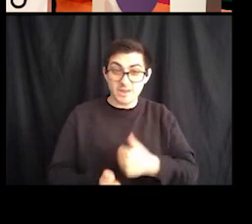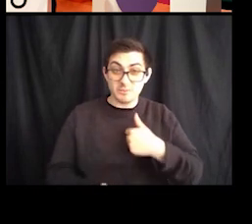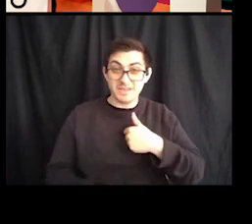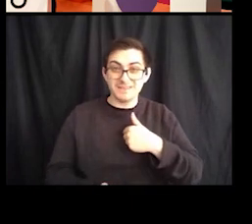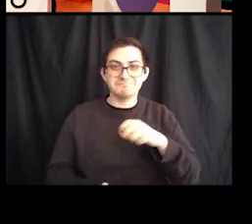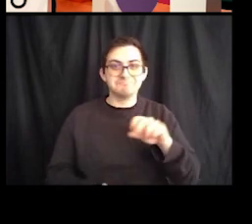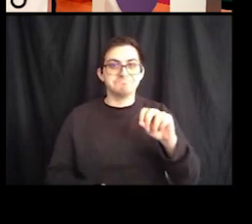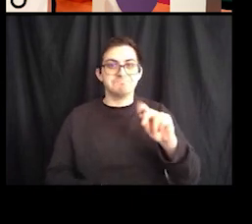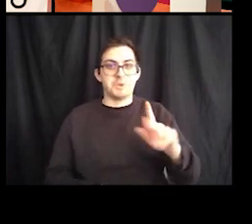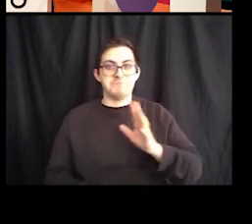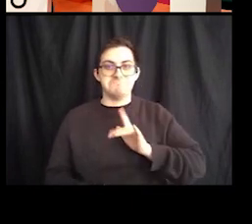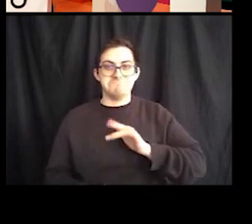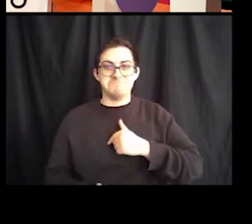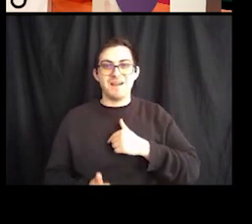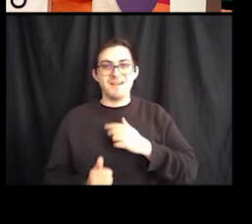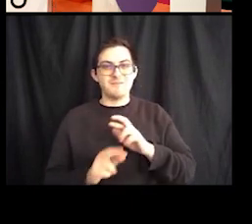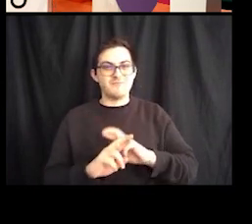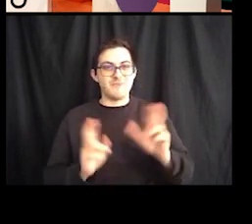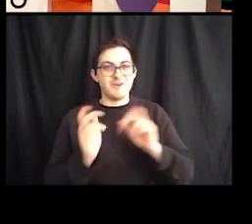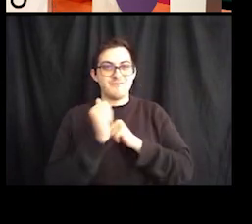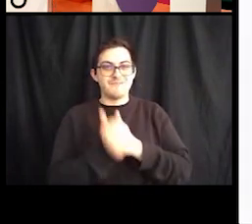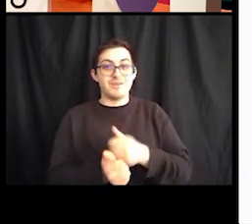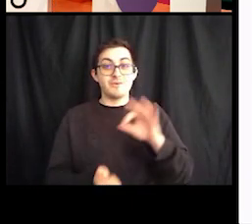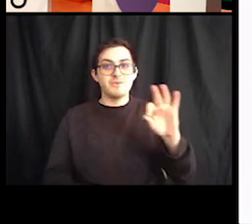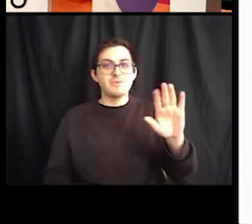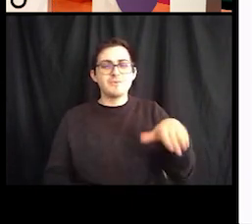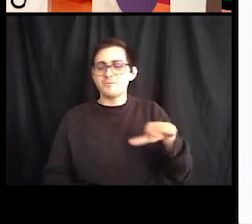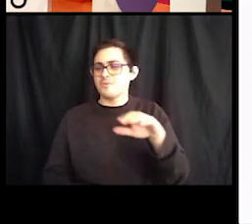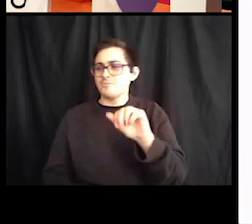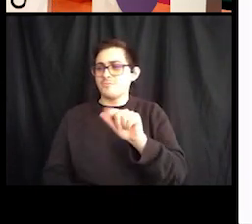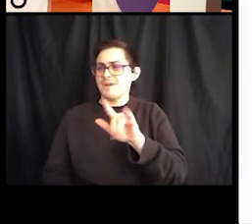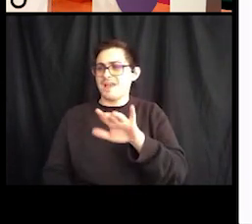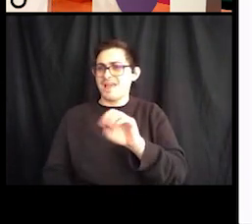Alice, what's your tips for this-- Oh sorry, sorry, sorry.